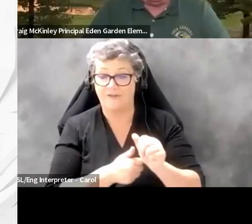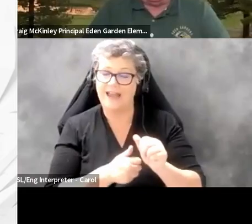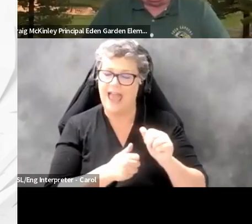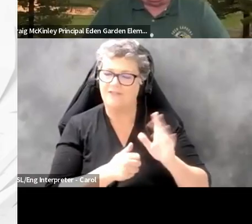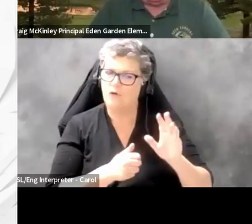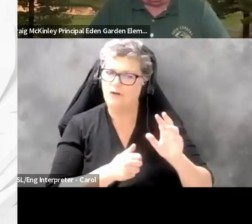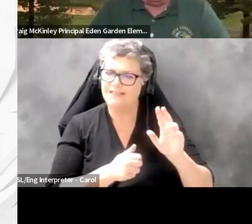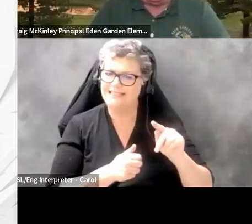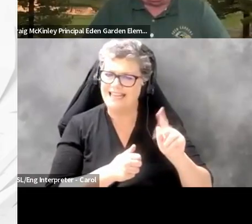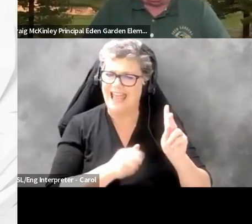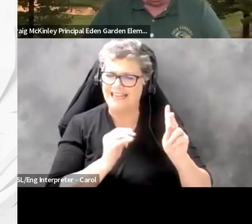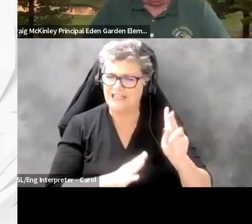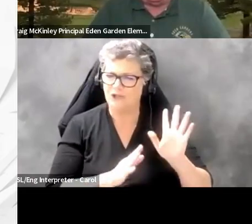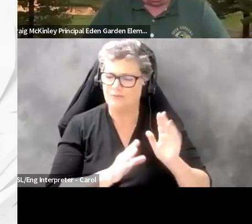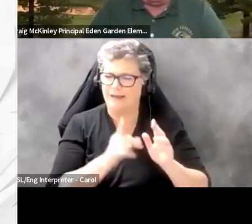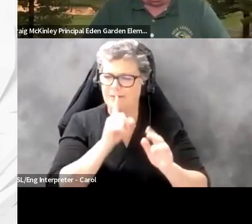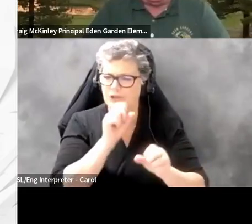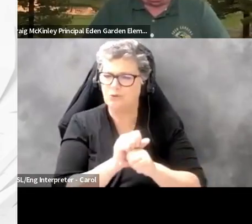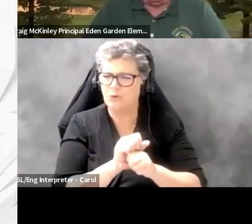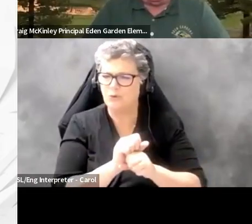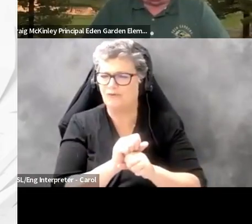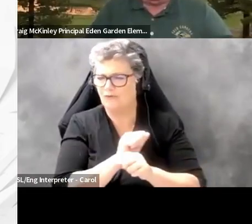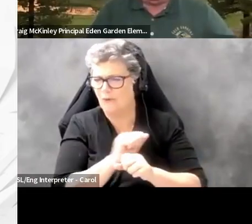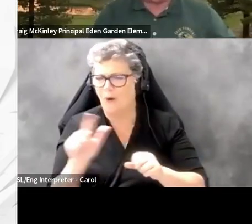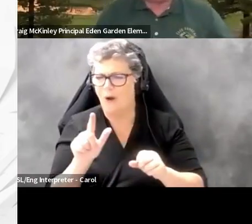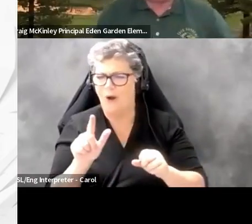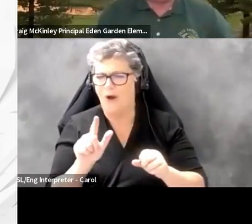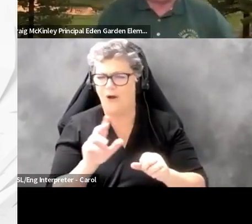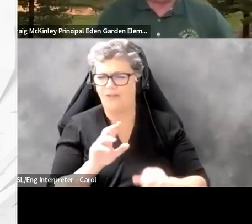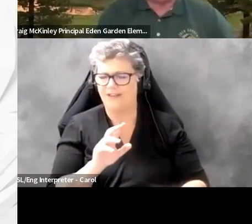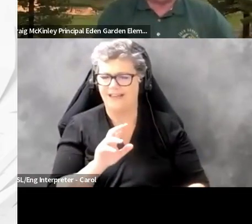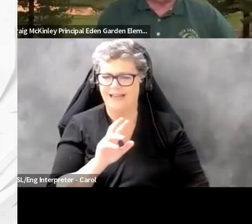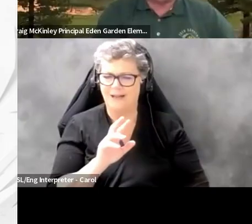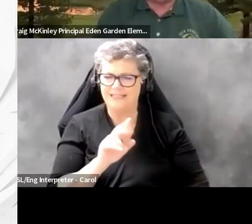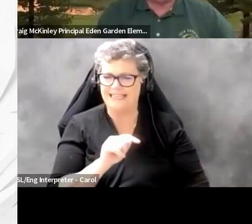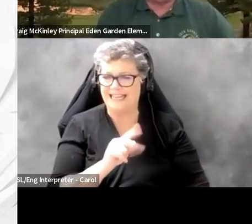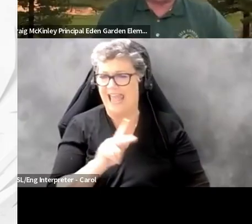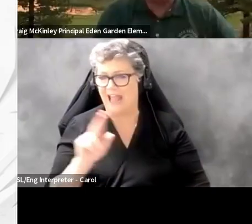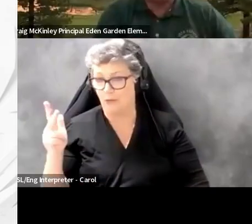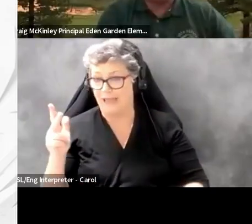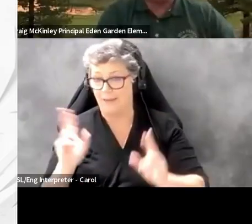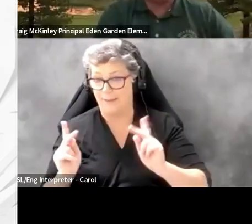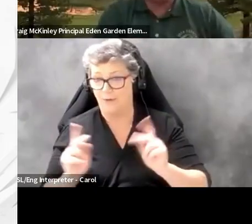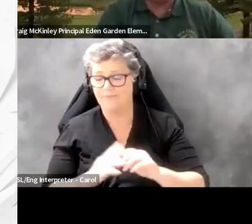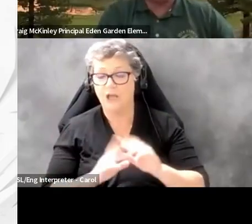but I believe it's true for for all the the PK-3 people that we need to provide ourselves